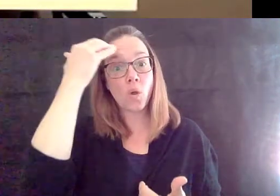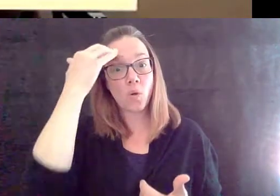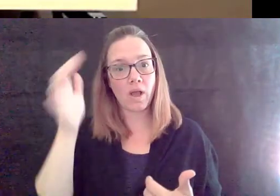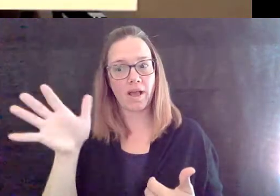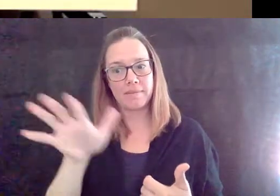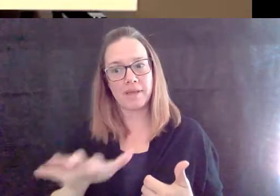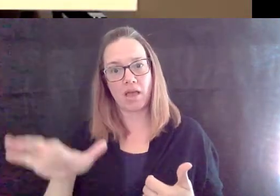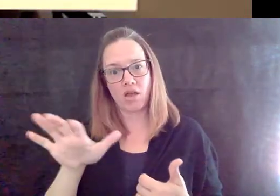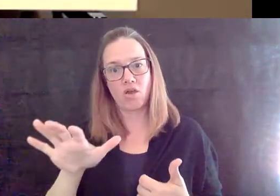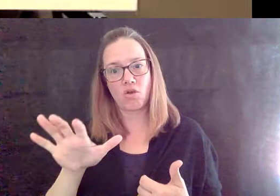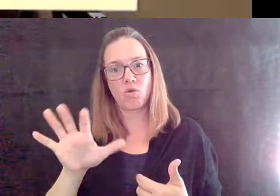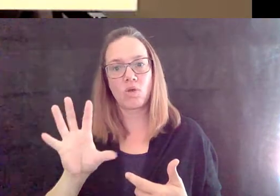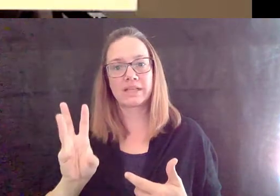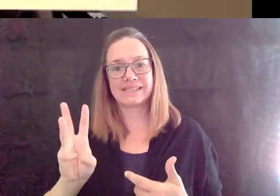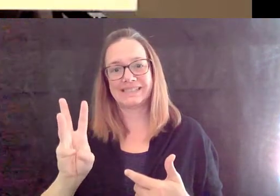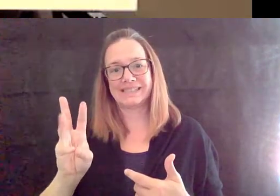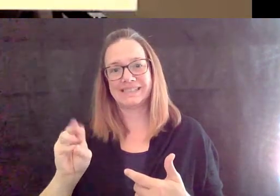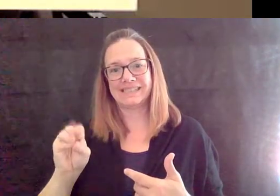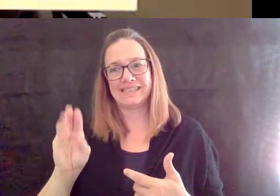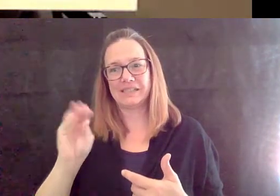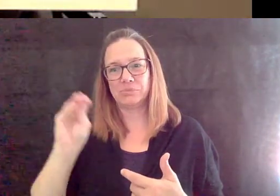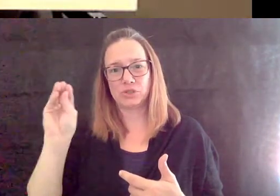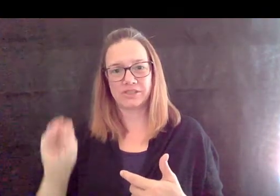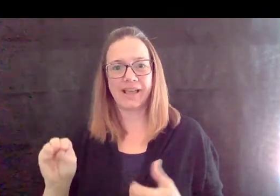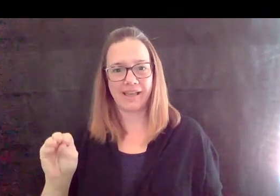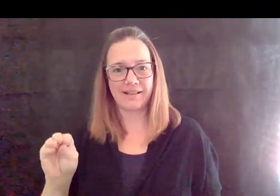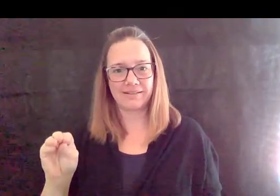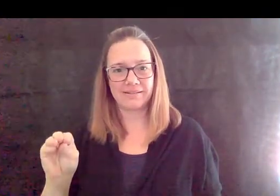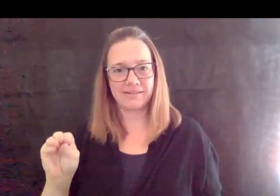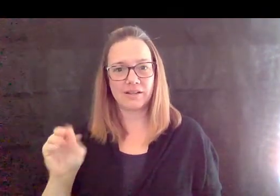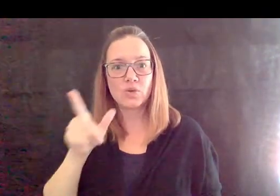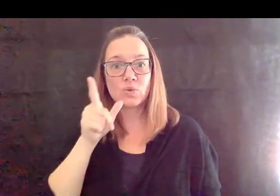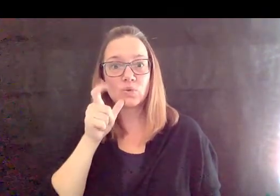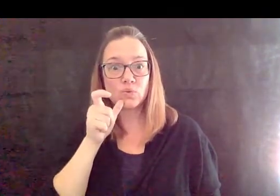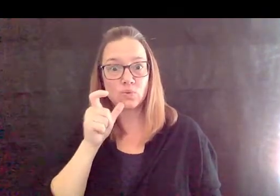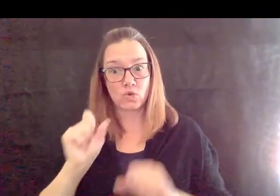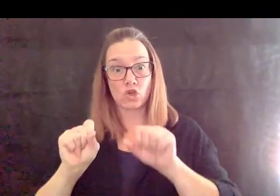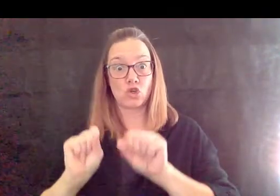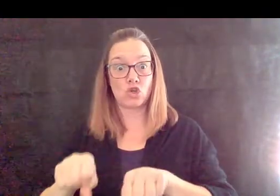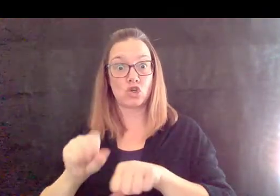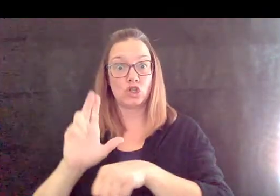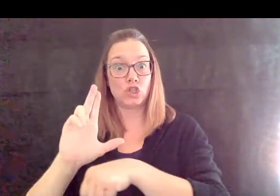60% of people who could use professional help and treatment